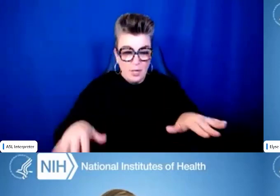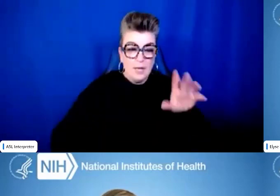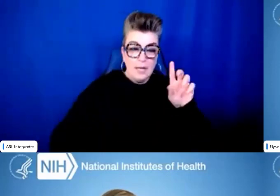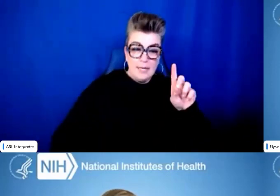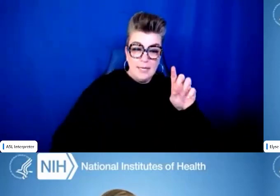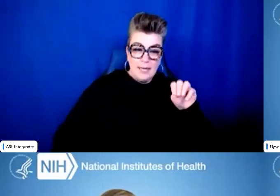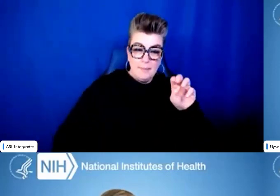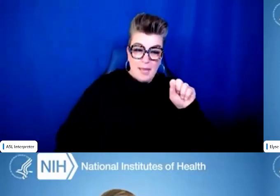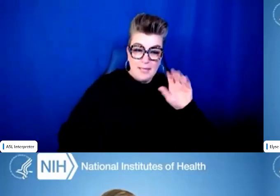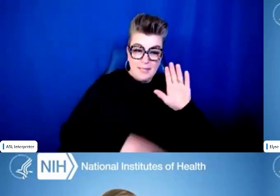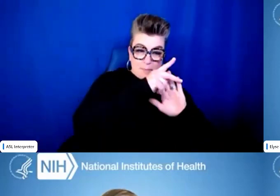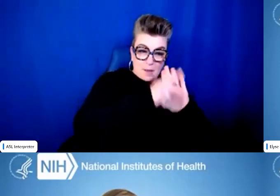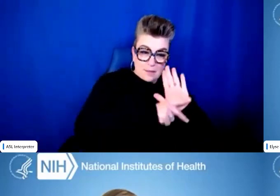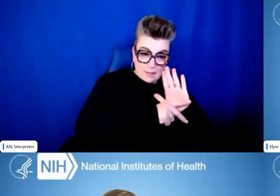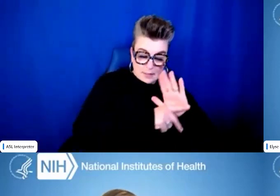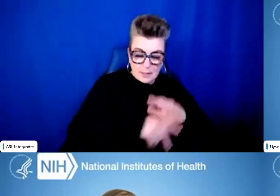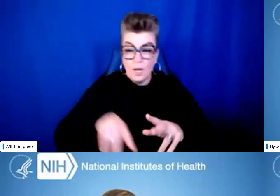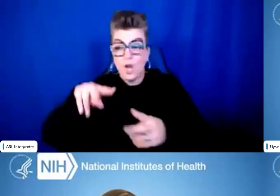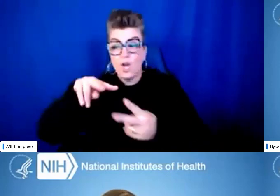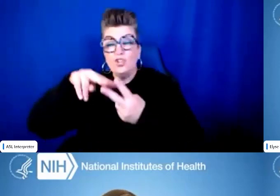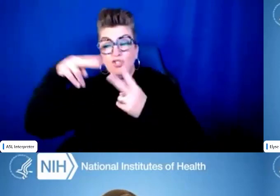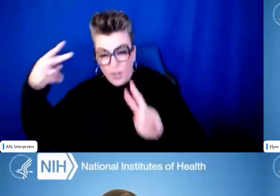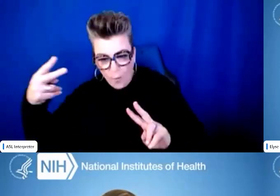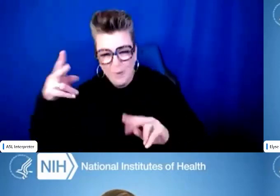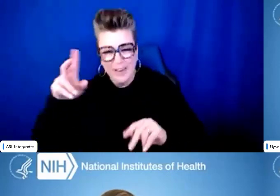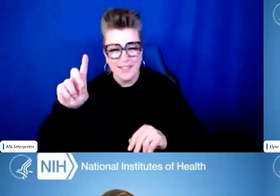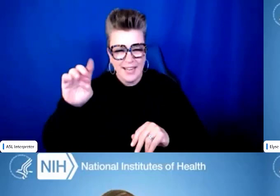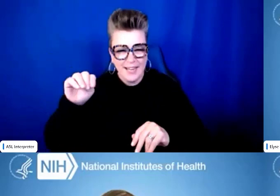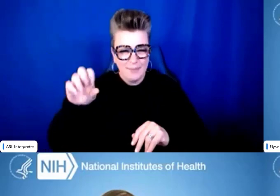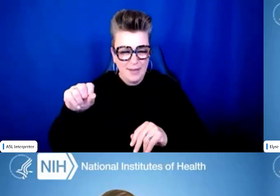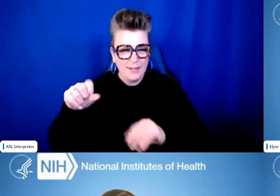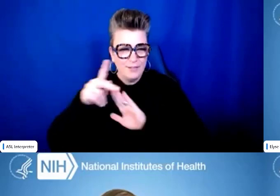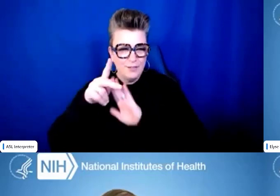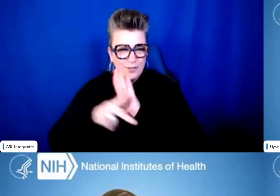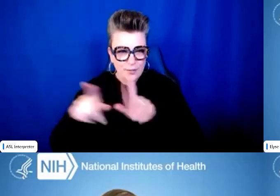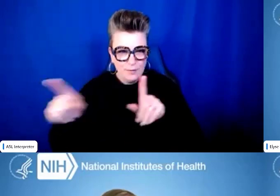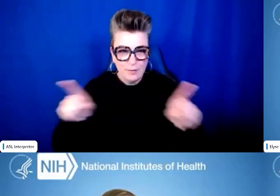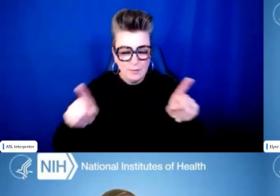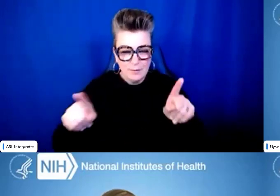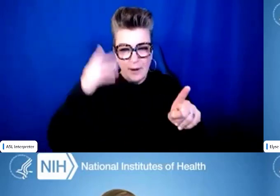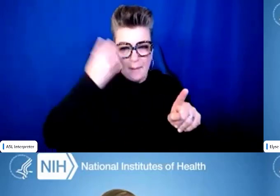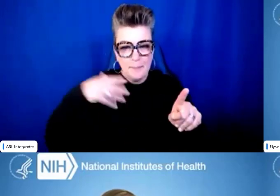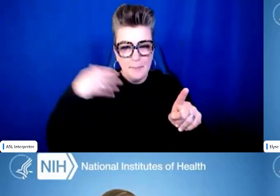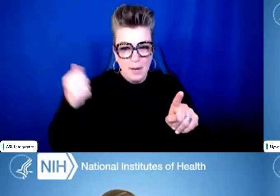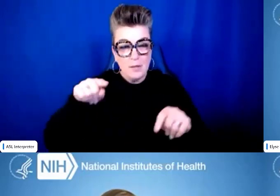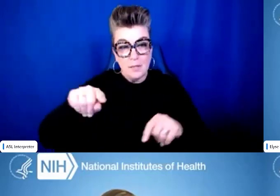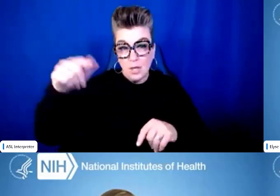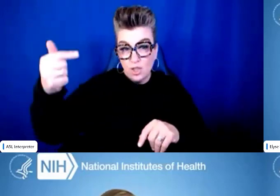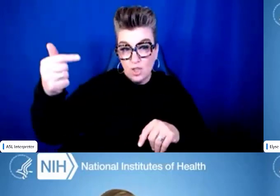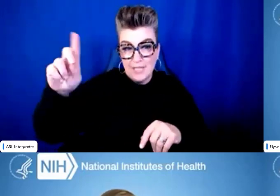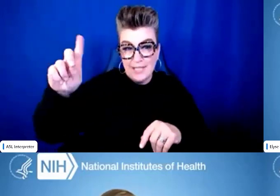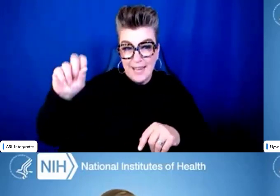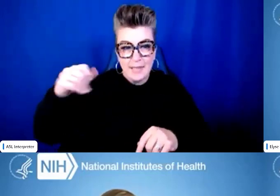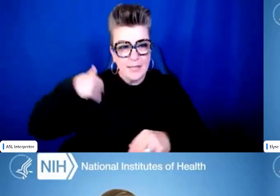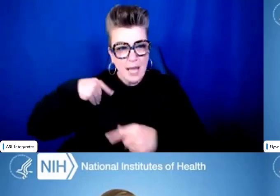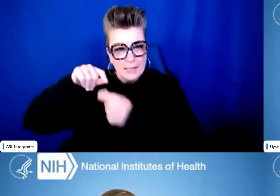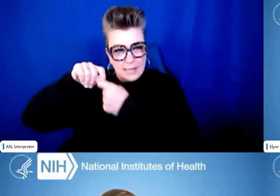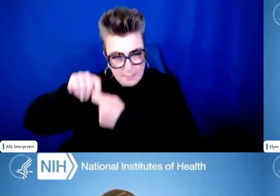and the genomic data sharing policy that we talked about since the GDS policy actually has sort of fairly specific expectations for consent